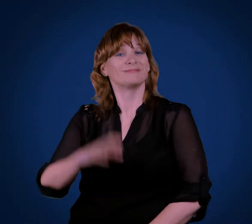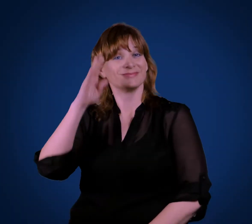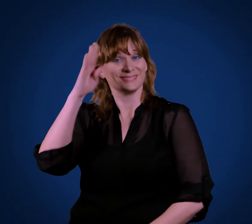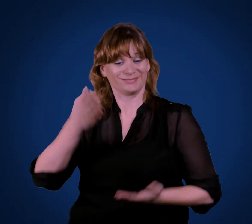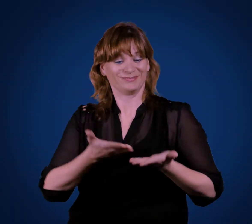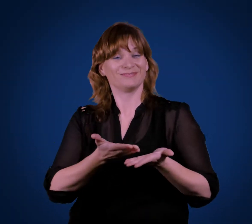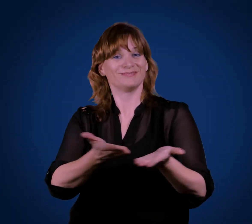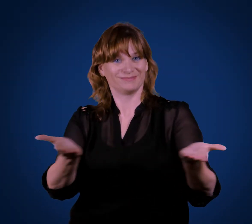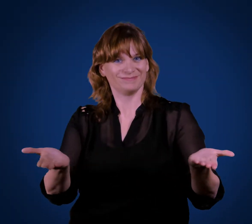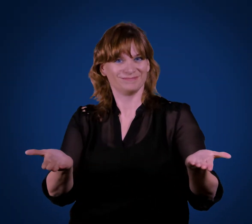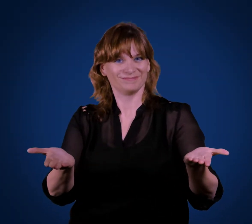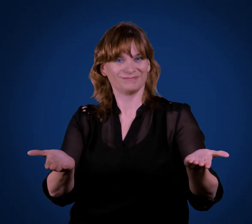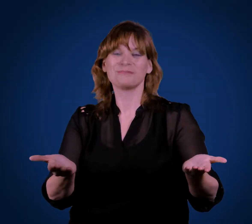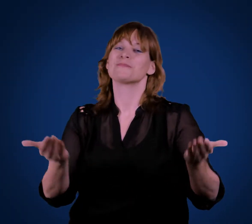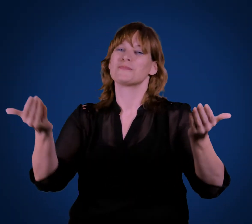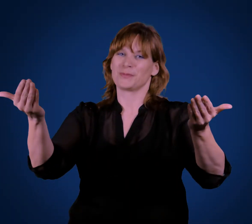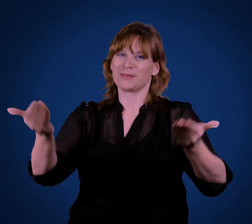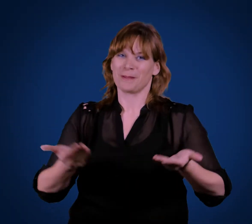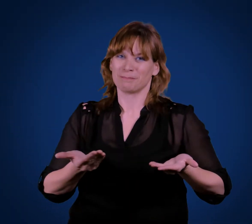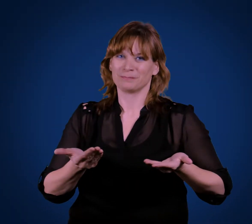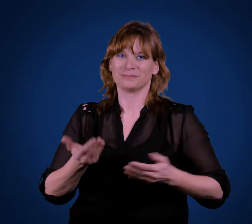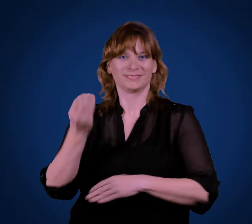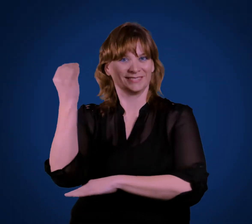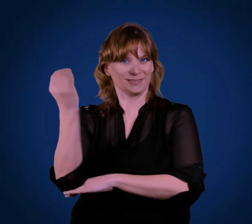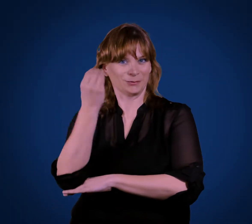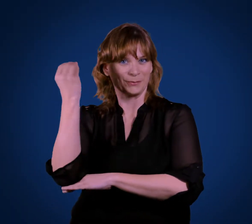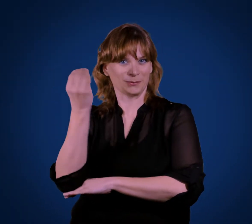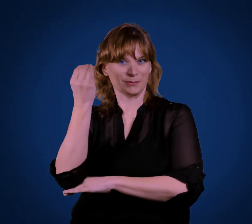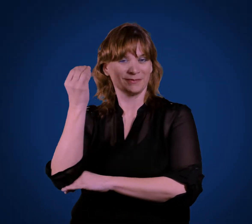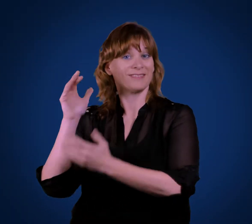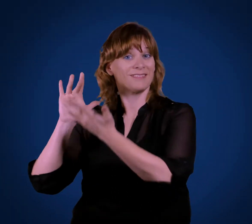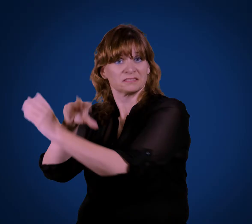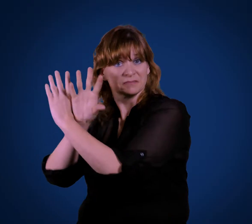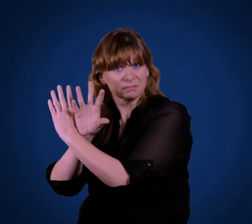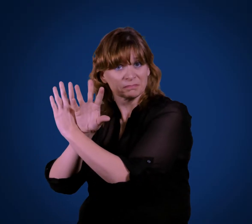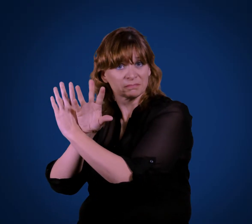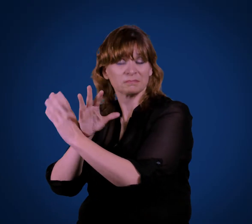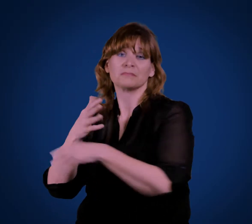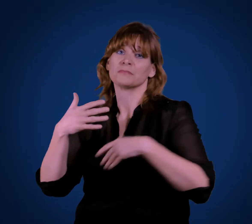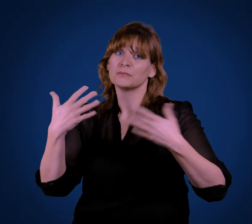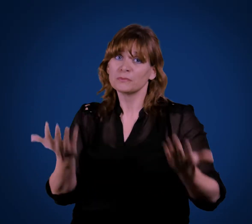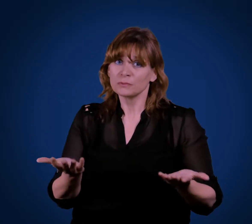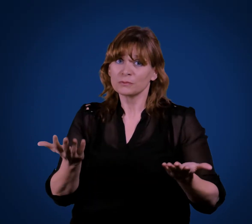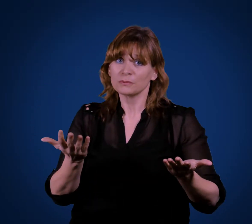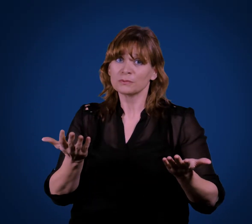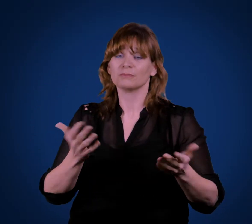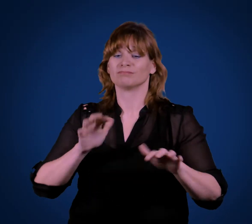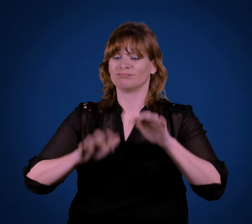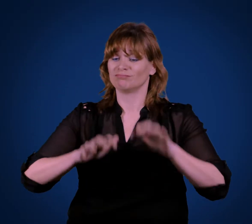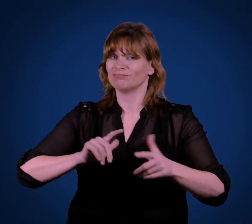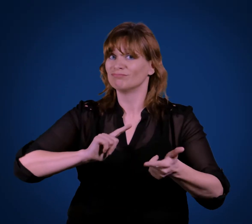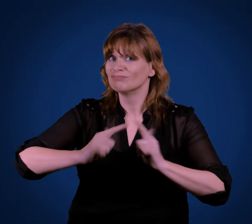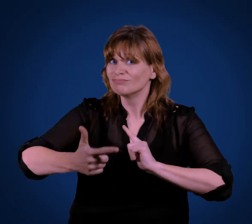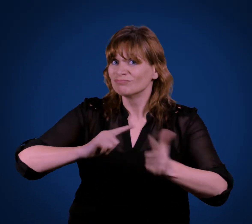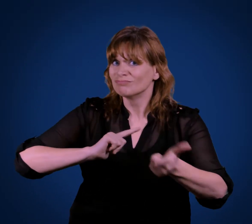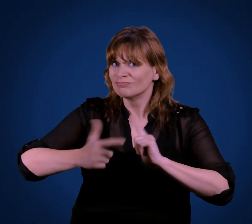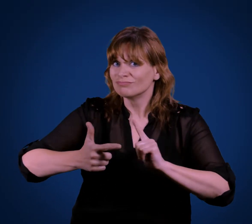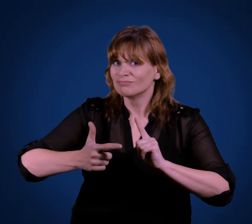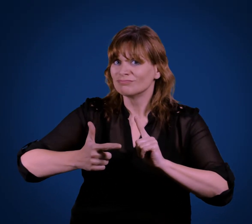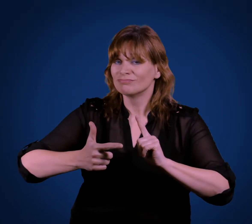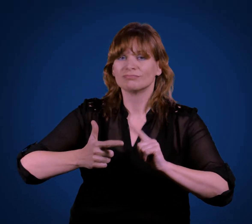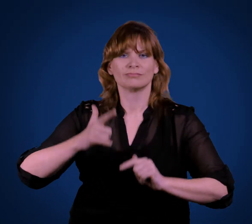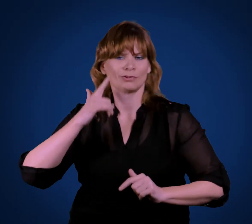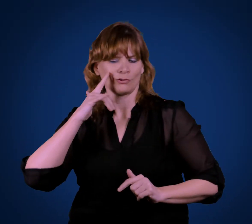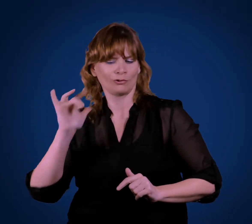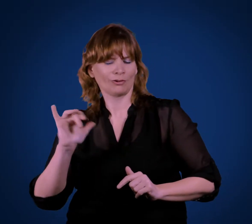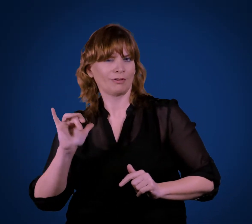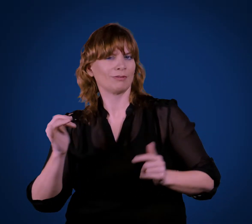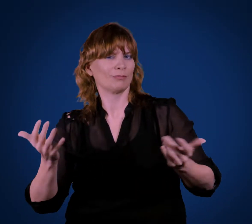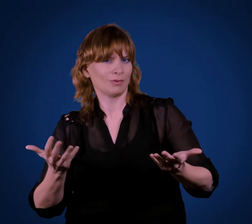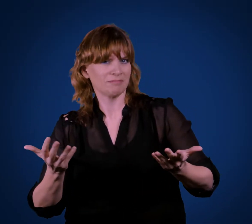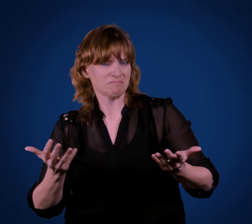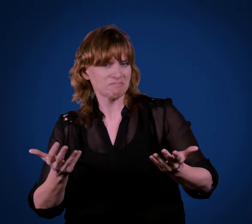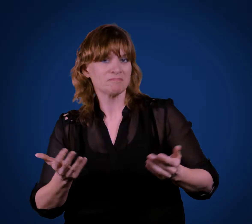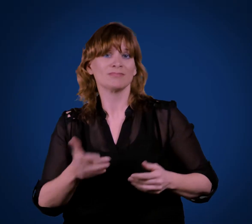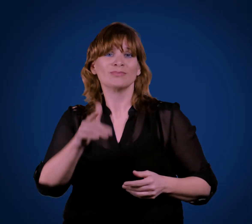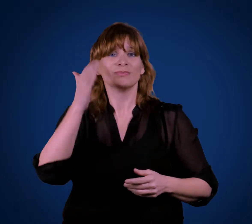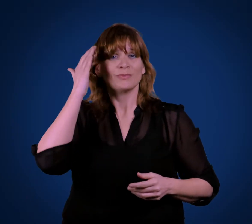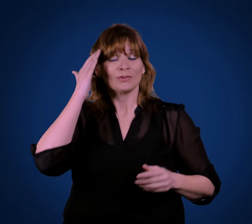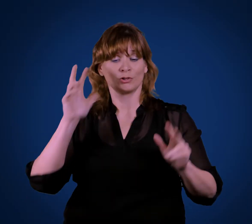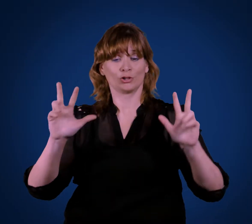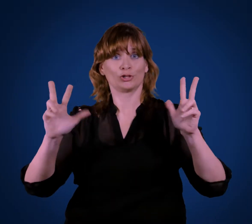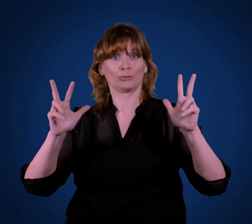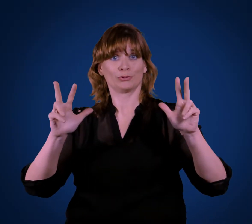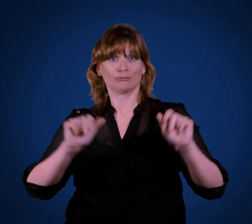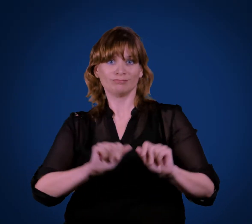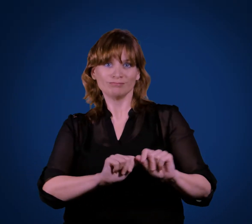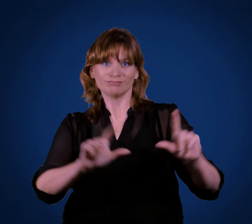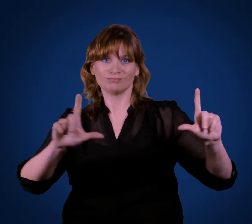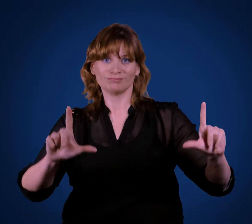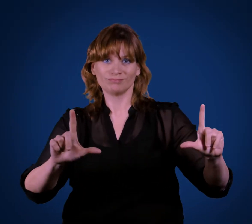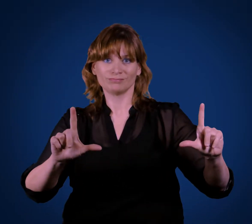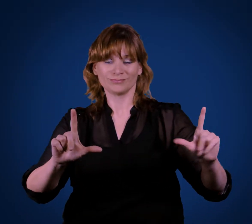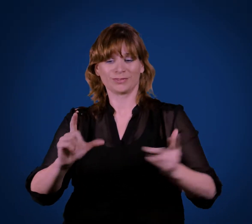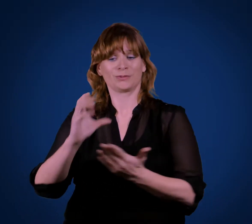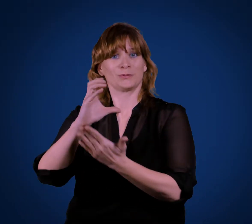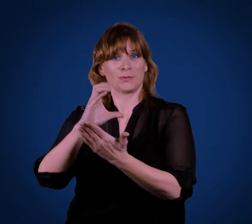Hello! Welcome to Ontario's online literacy classroom and meeting place.